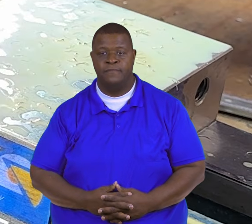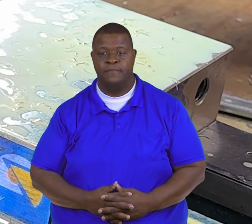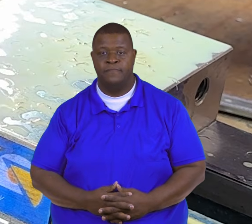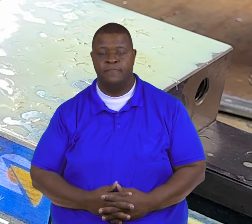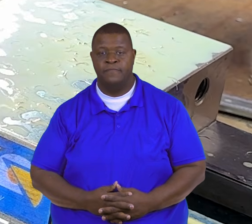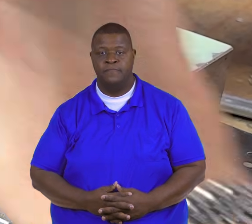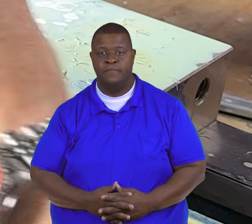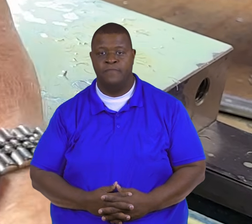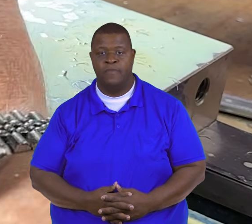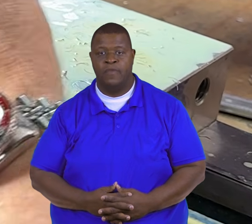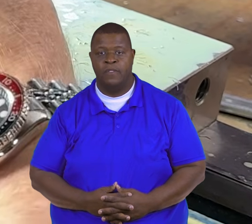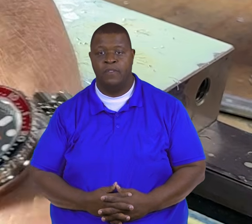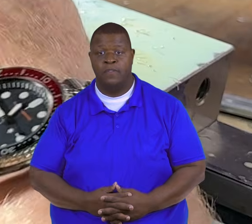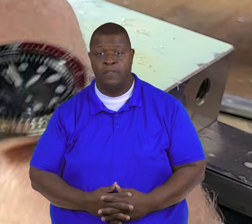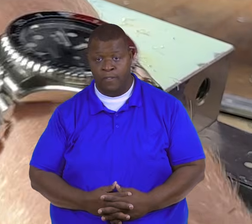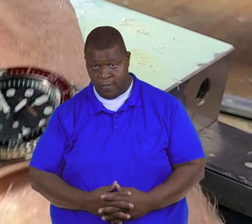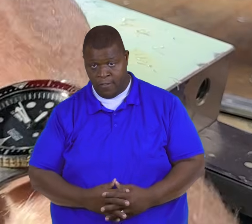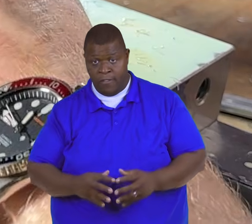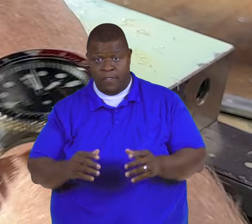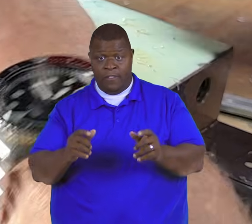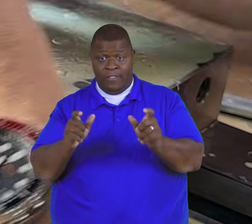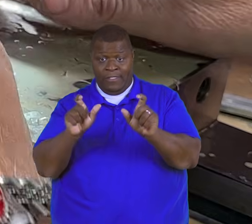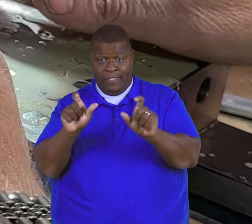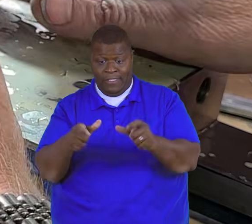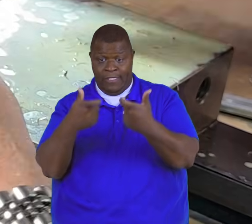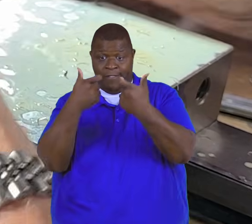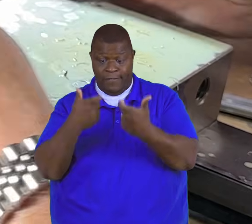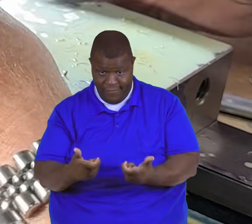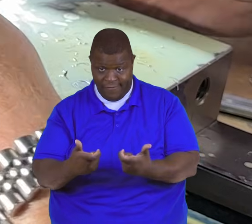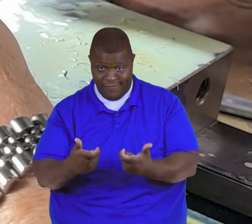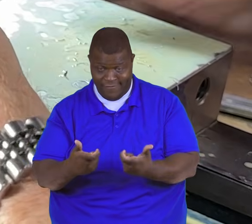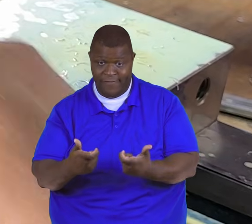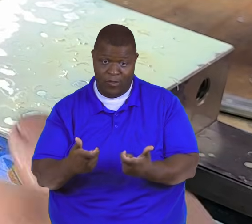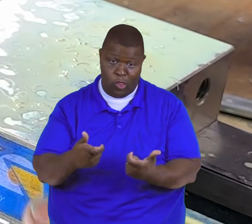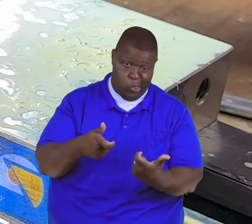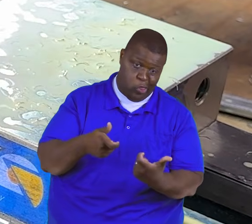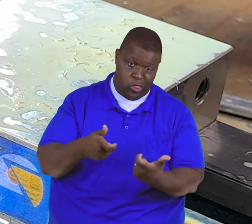Then we place these here. Now, how do we know that they are both A square